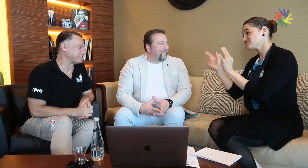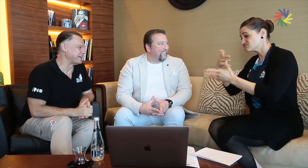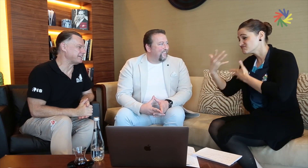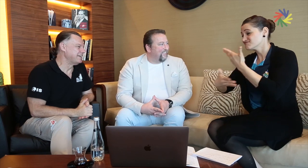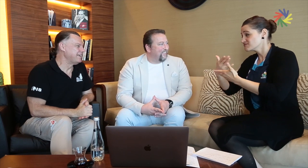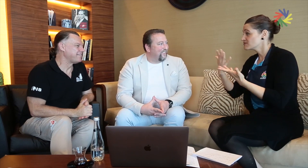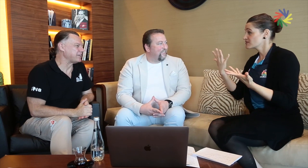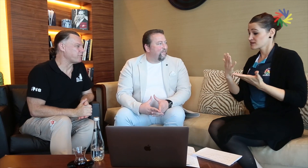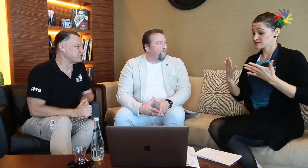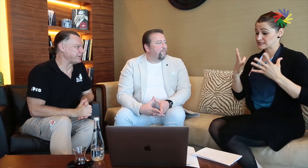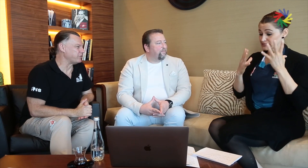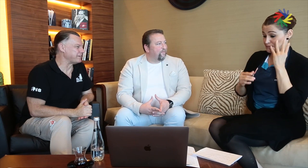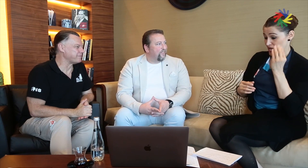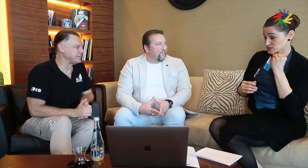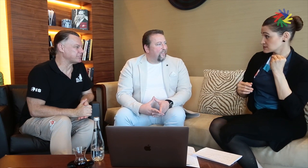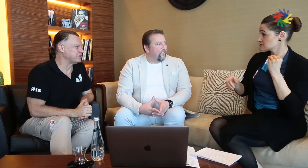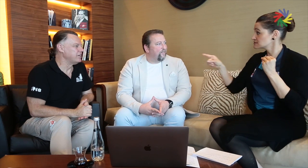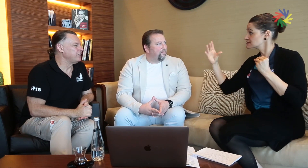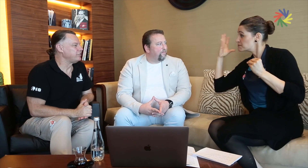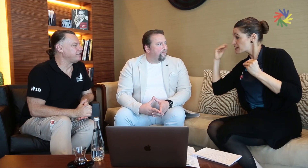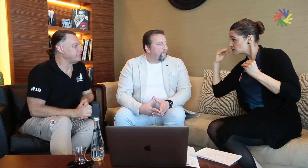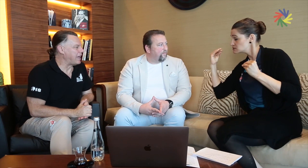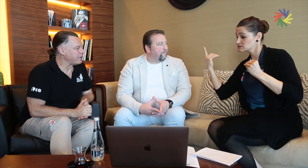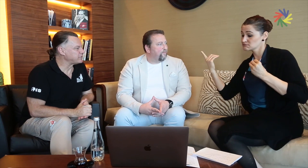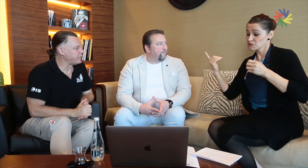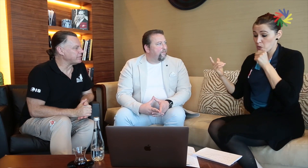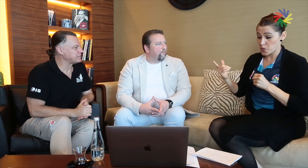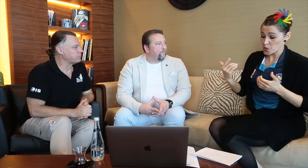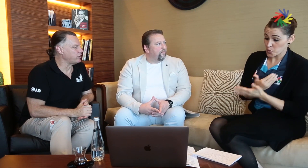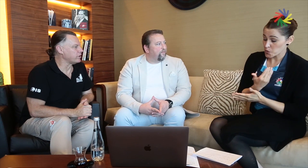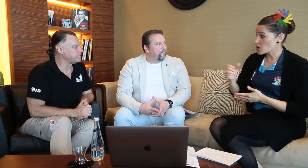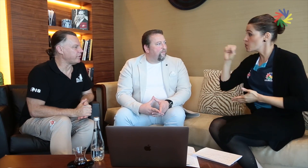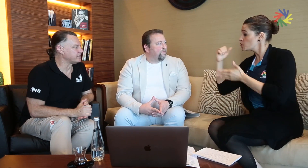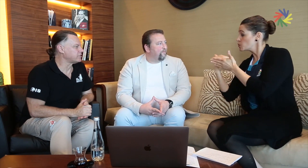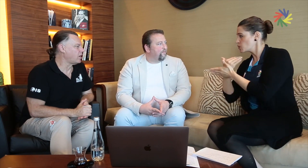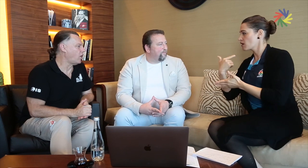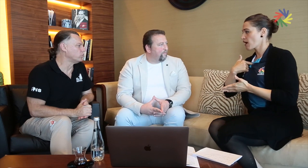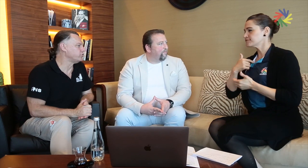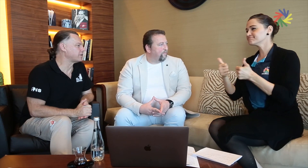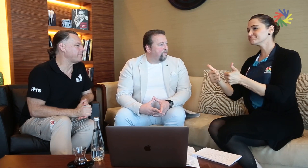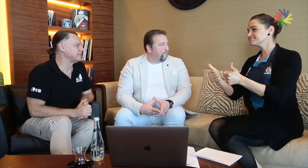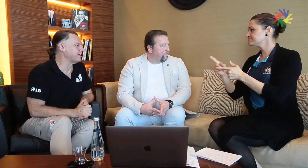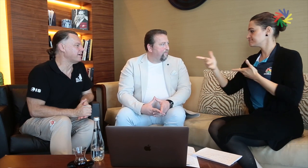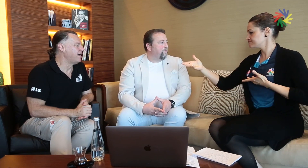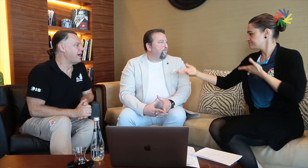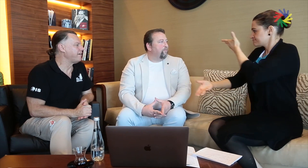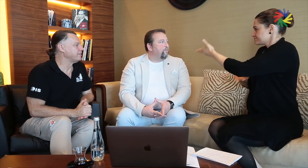That is awesome. Experiences that you and I gain from this will go a long way.